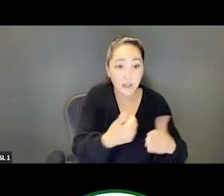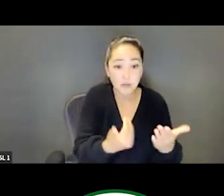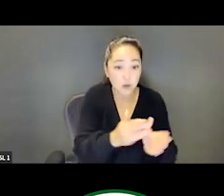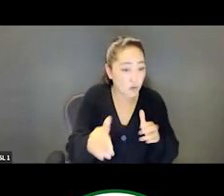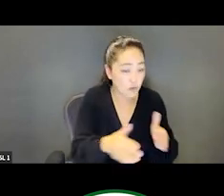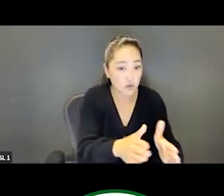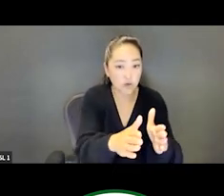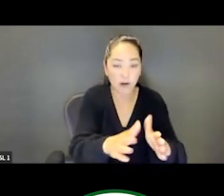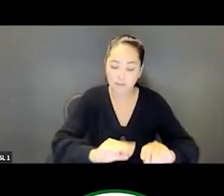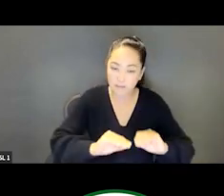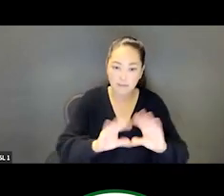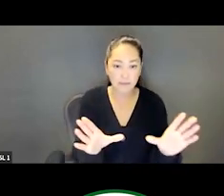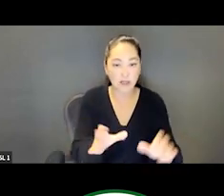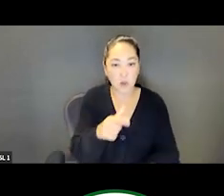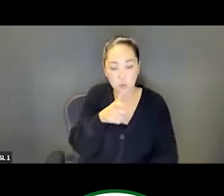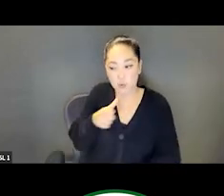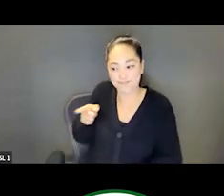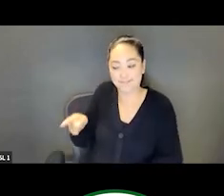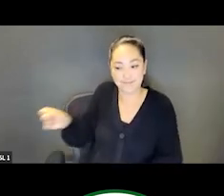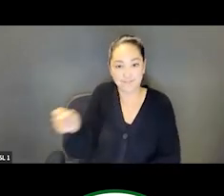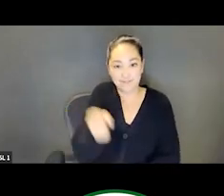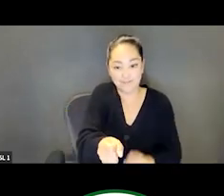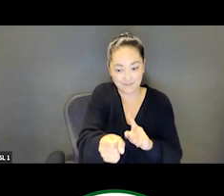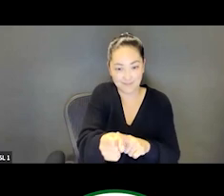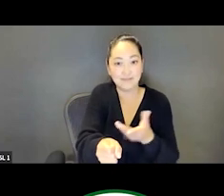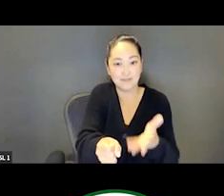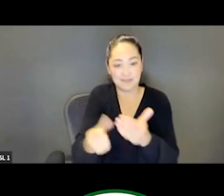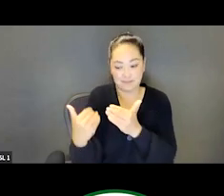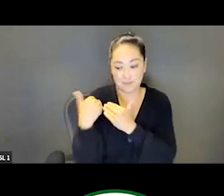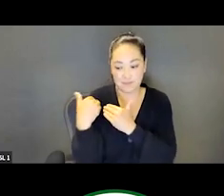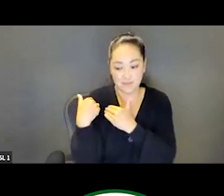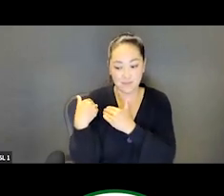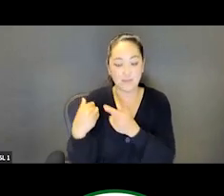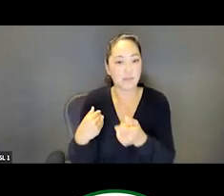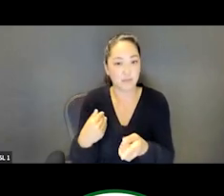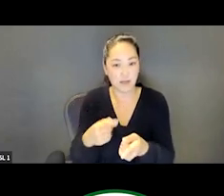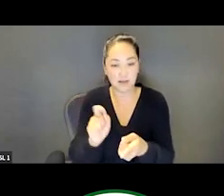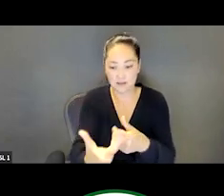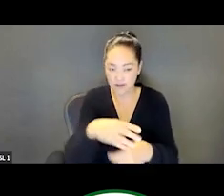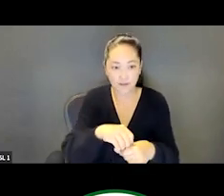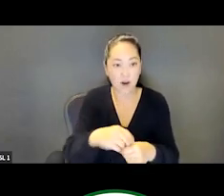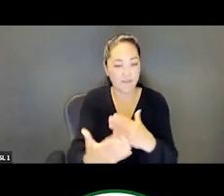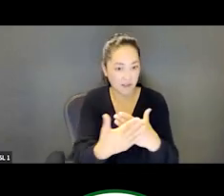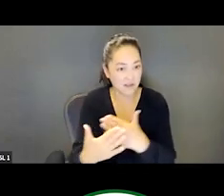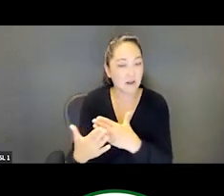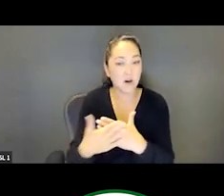It's very clear. Exactly who within the organization they need to be. Consulting what I've been talking to.